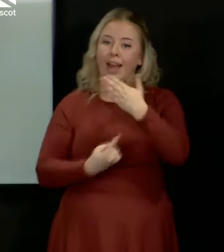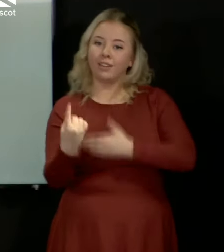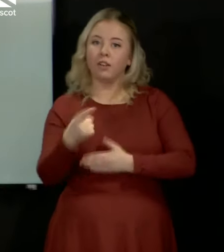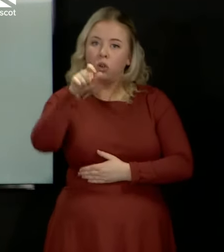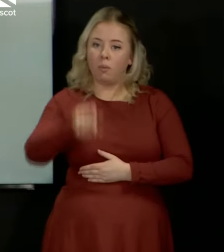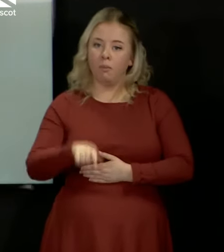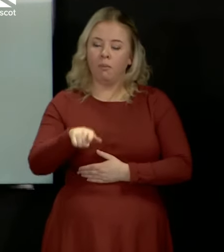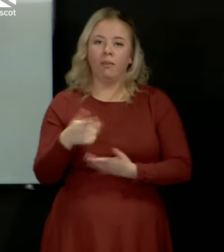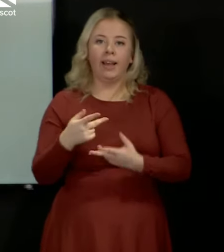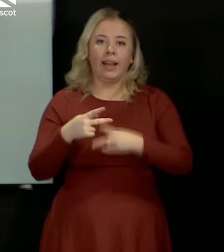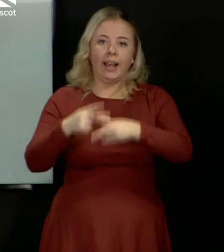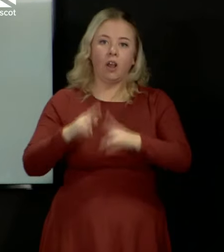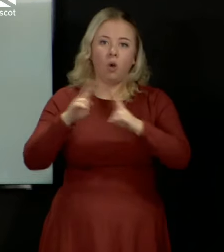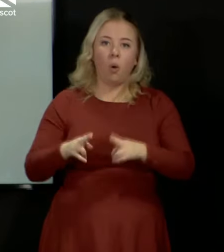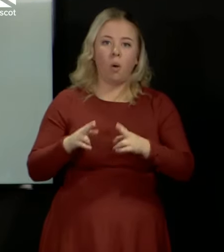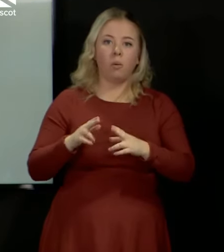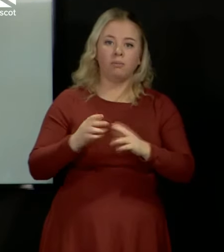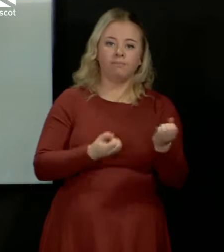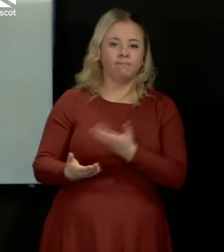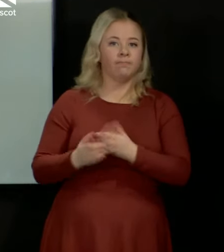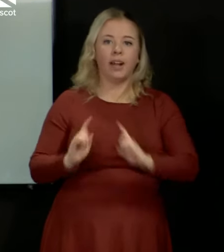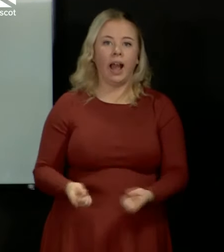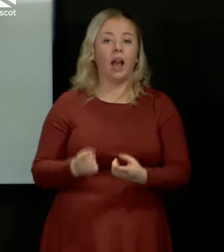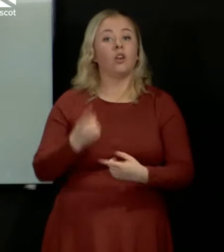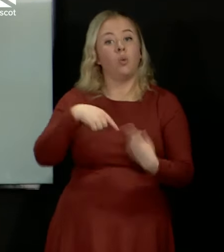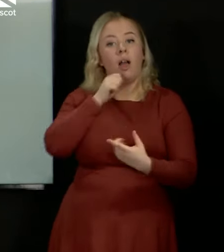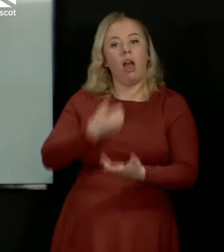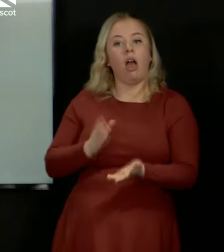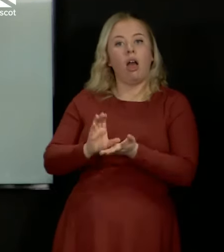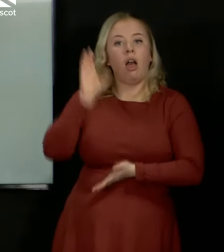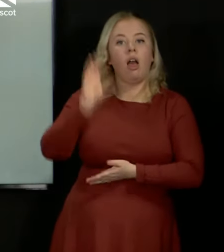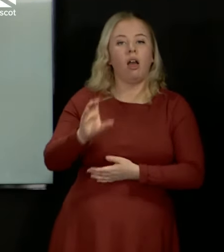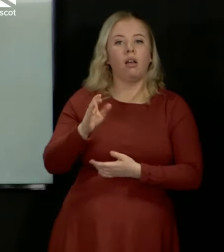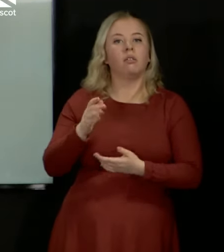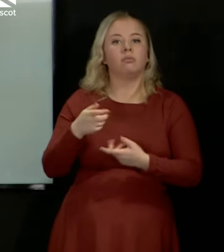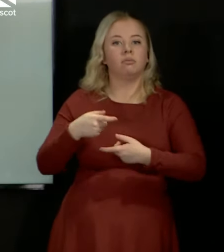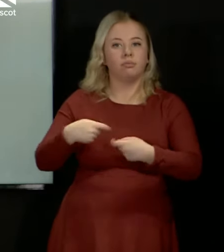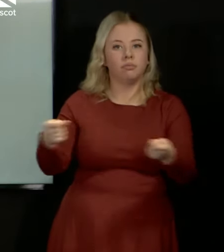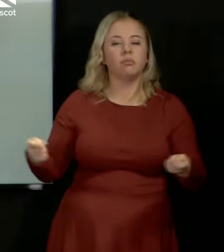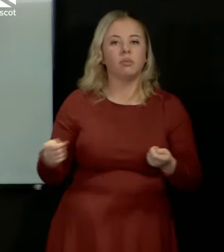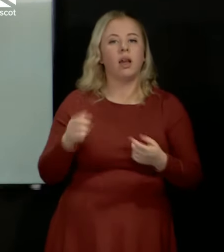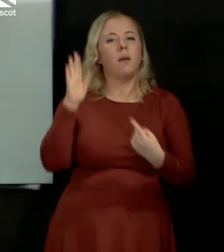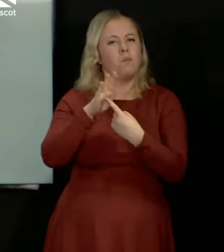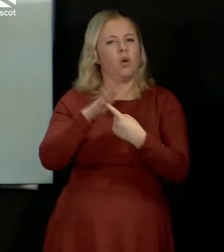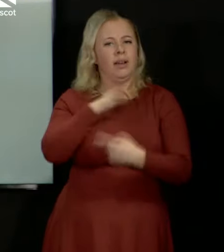care home provider, and to undertake that important clinical support that we have recently